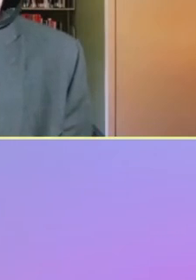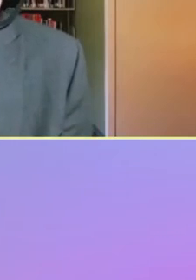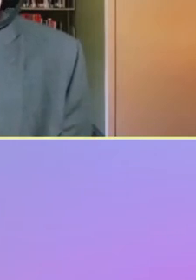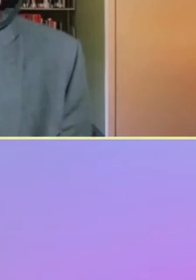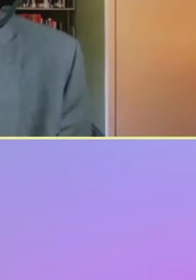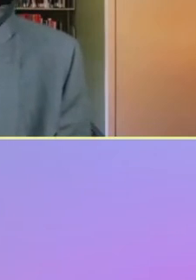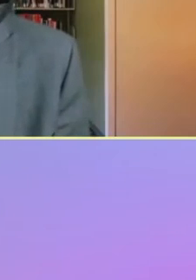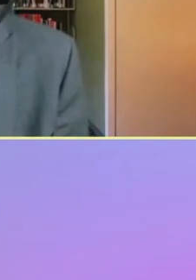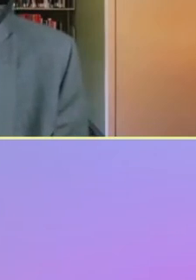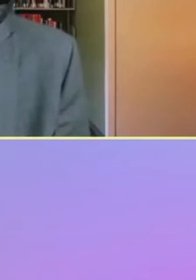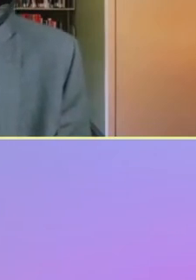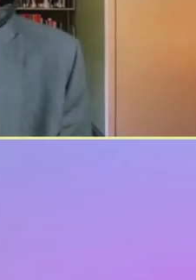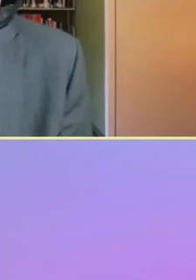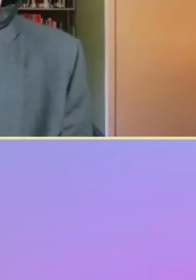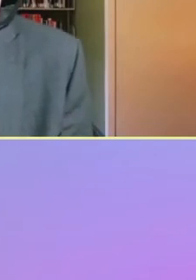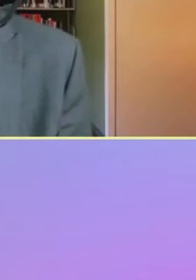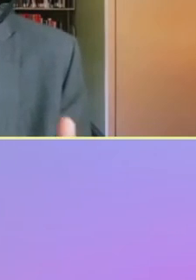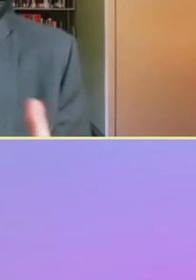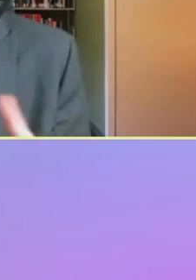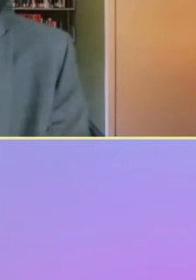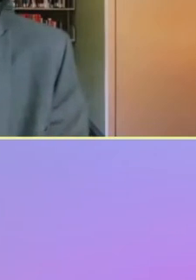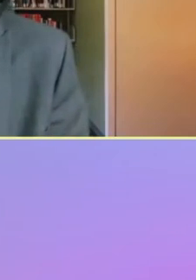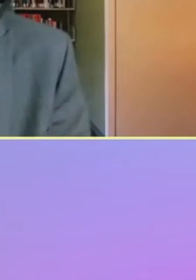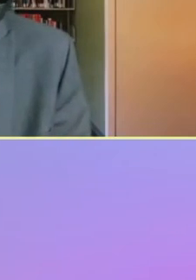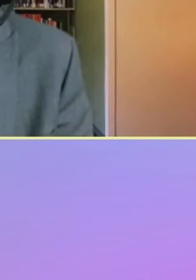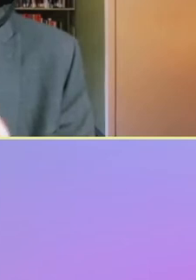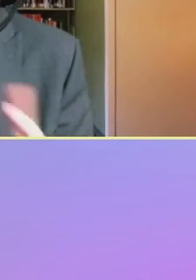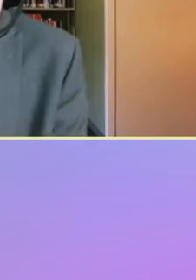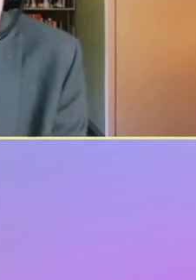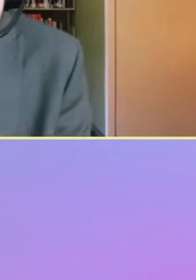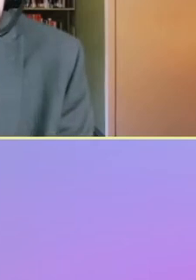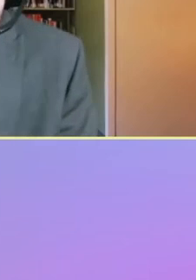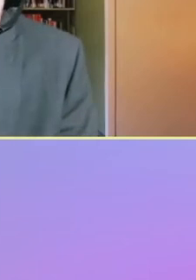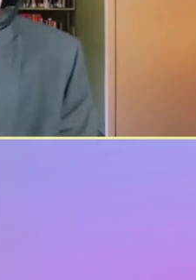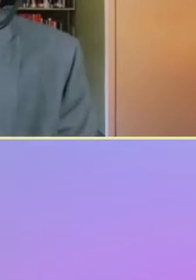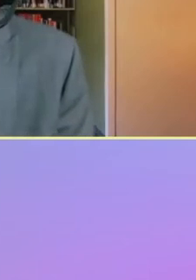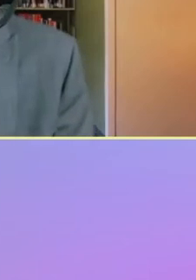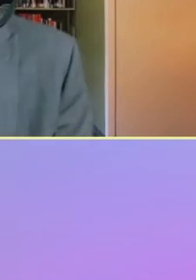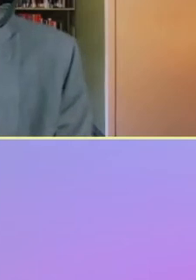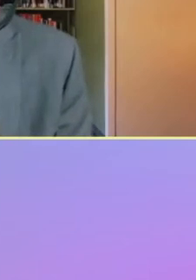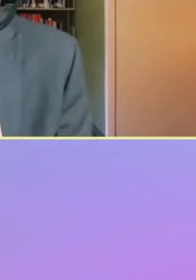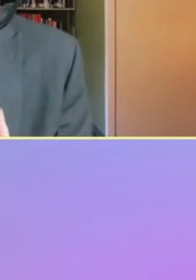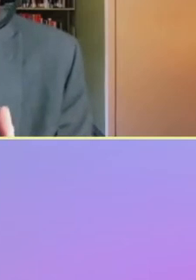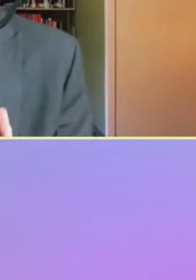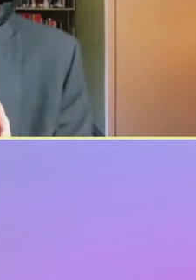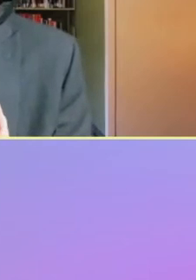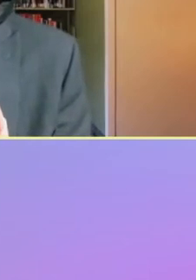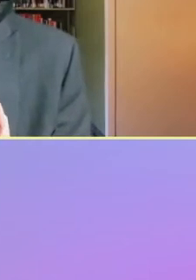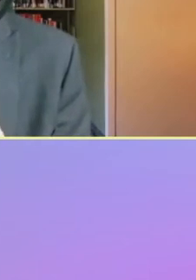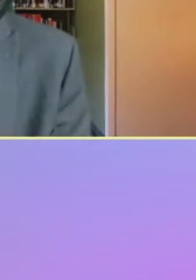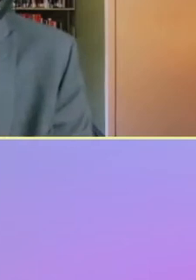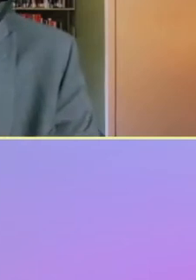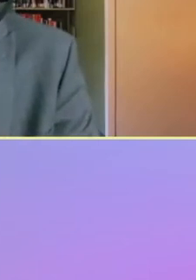getting to know people and getting to know the "why". >> MICHAEL HARSHBARGER: The other